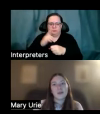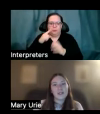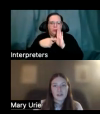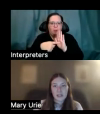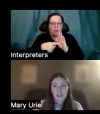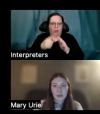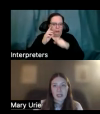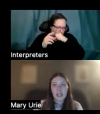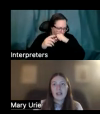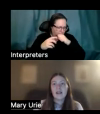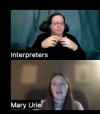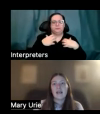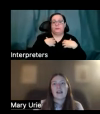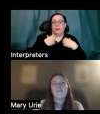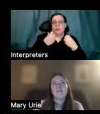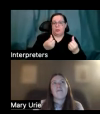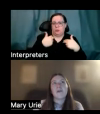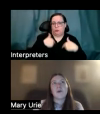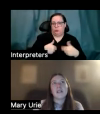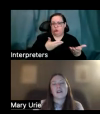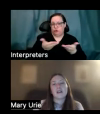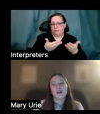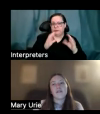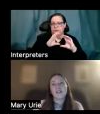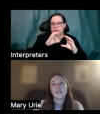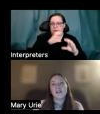and Human Services Committee, and they focus on a lot of the